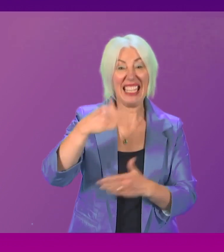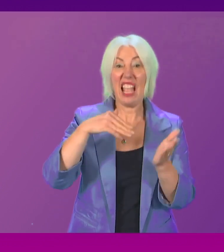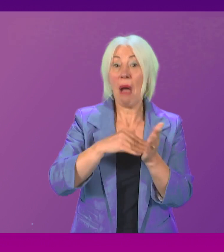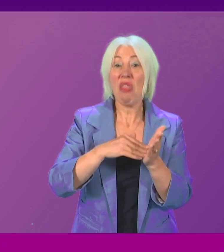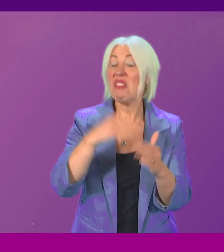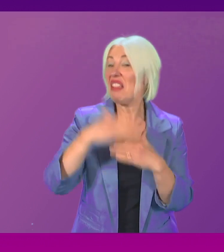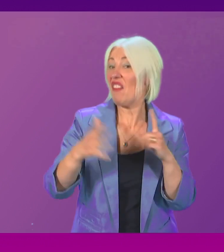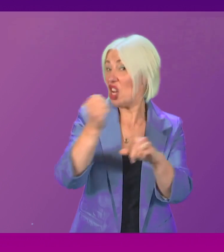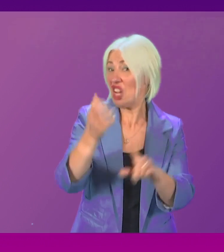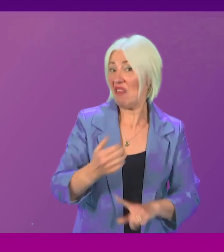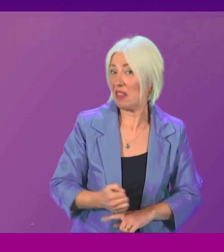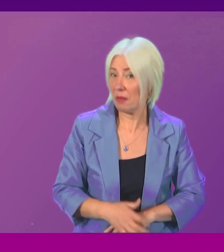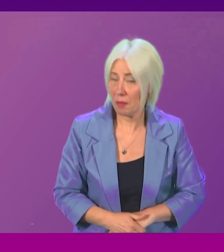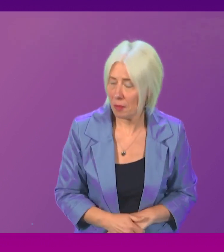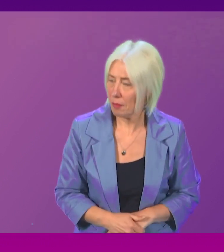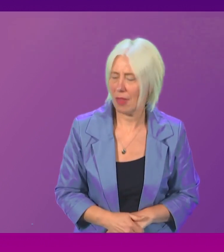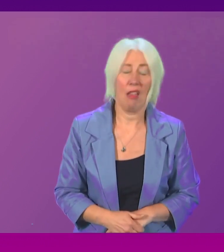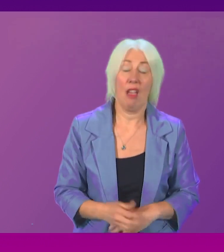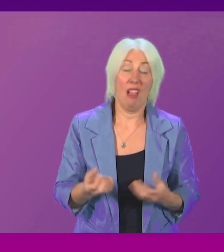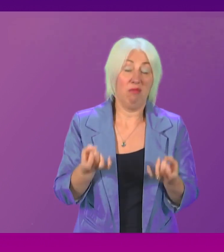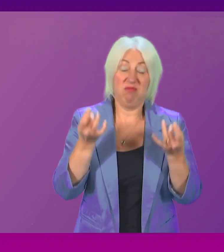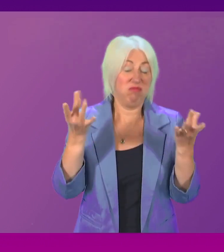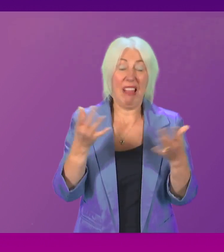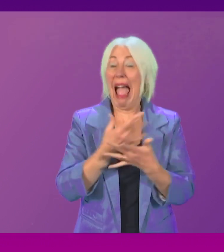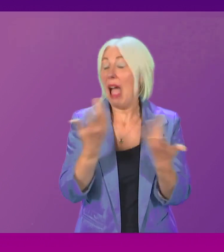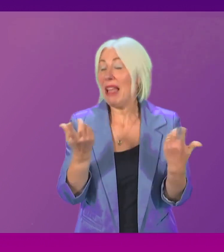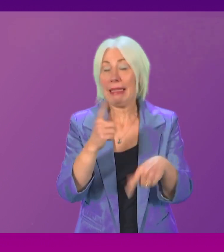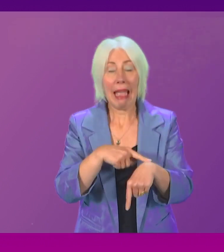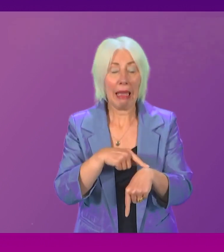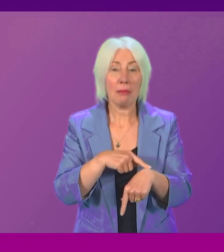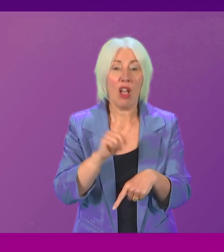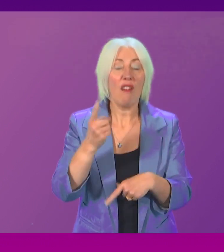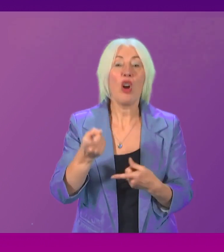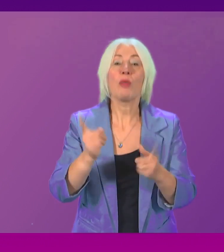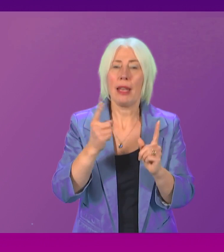I have lost count of the number of times that the First Minister has told me that the situation